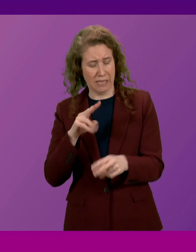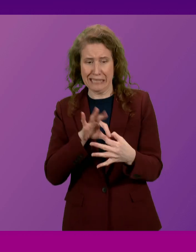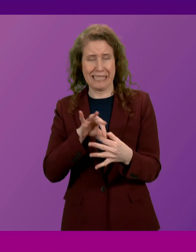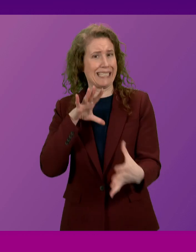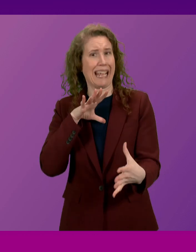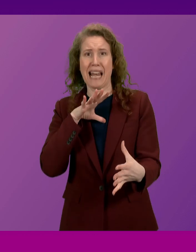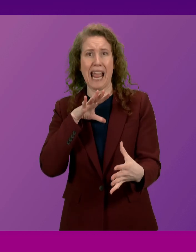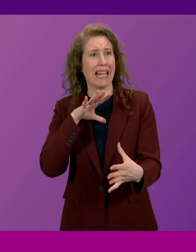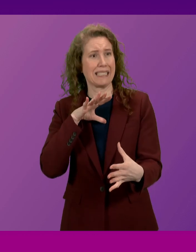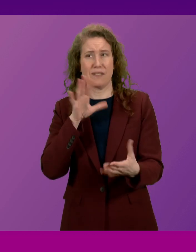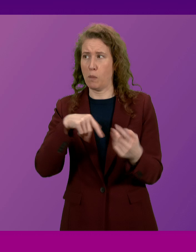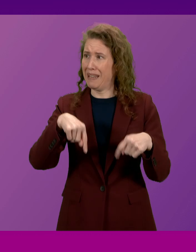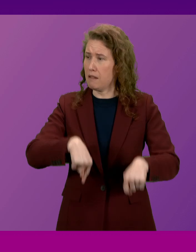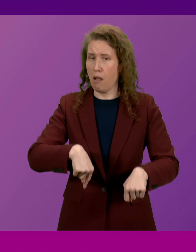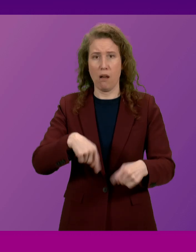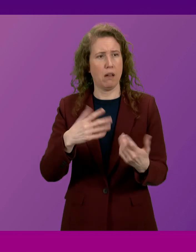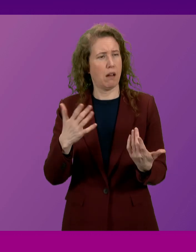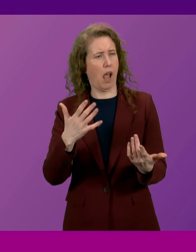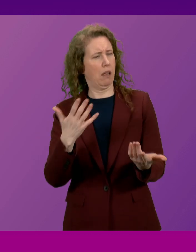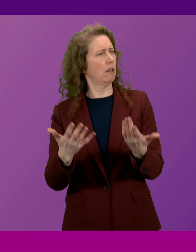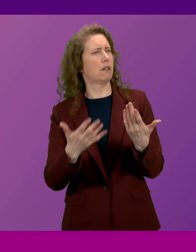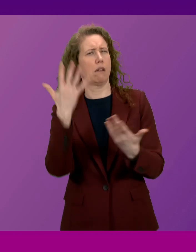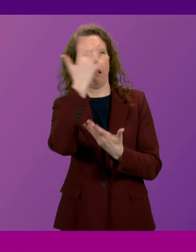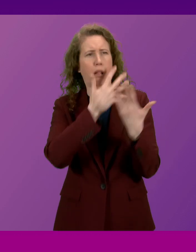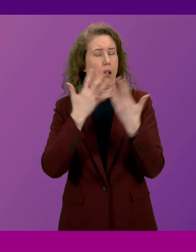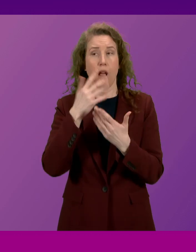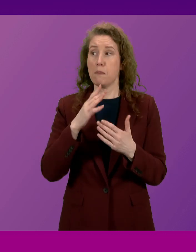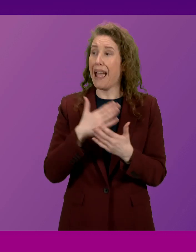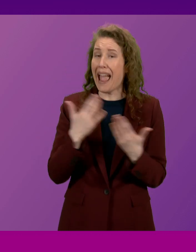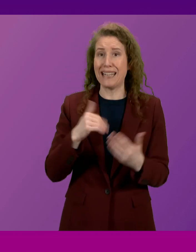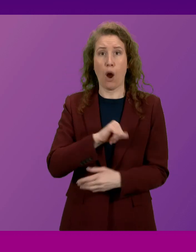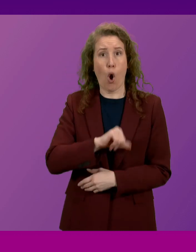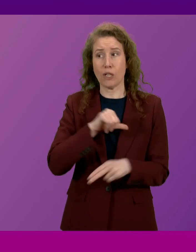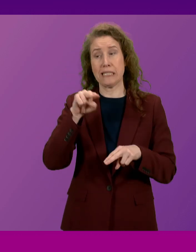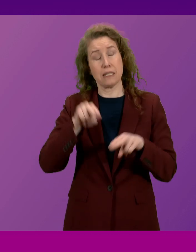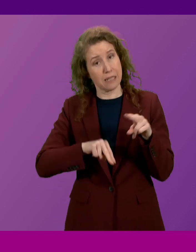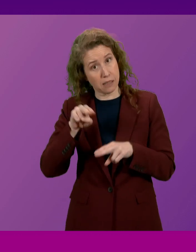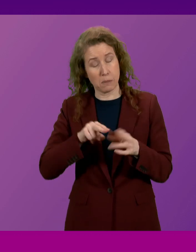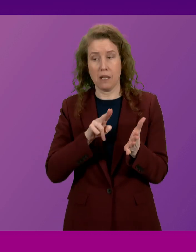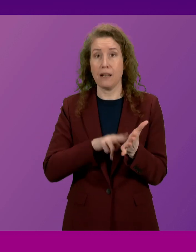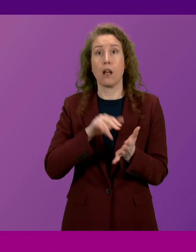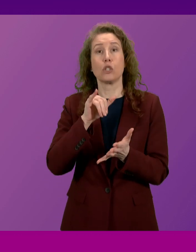from this place and so disillusioned with it. By any honest assessment, Nicola Sturgeon